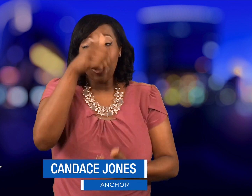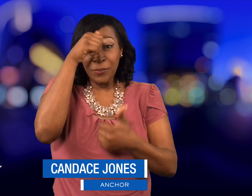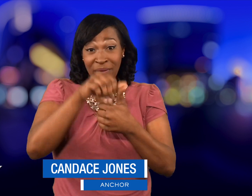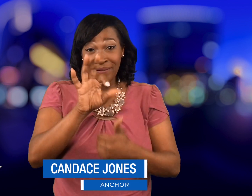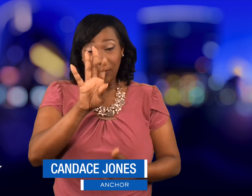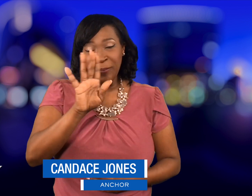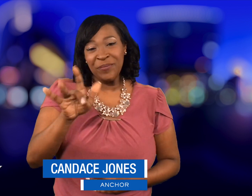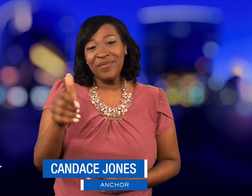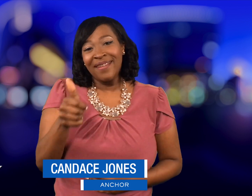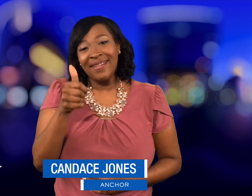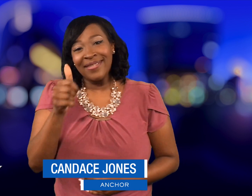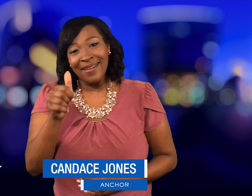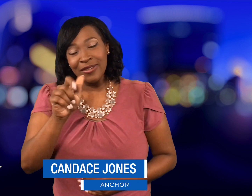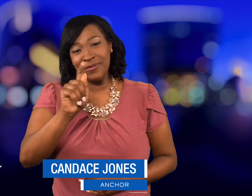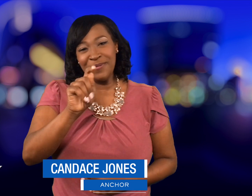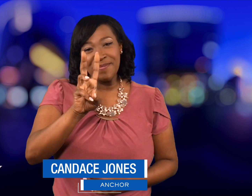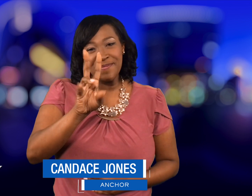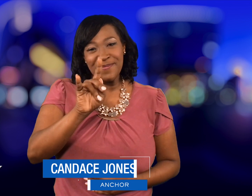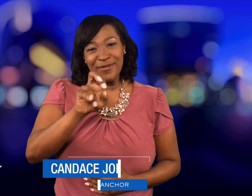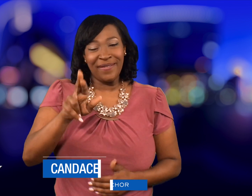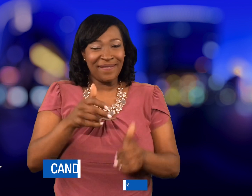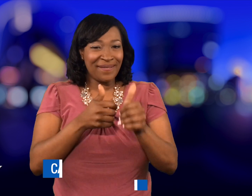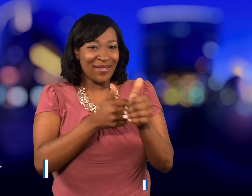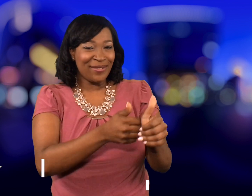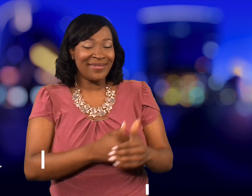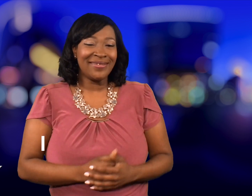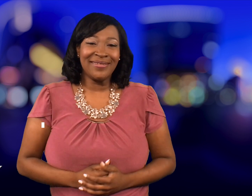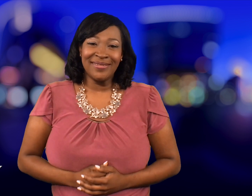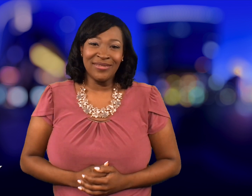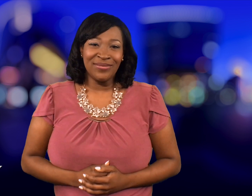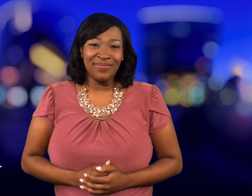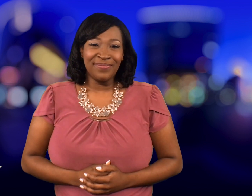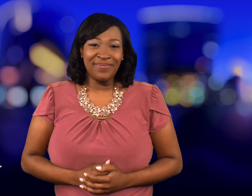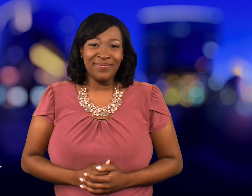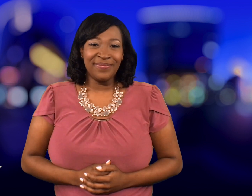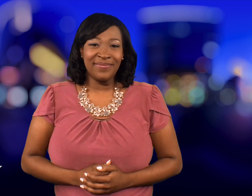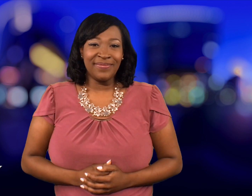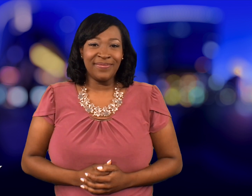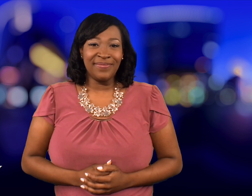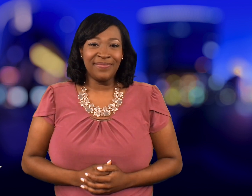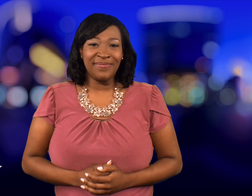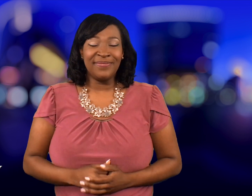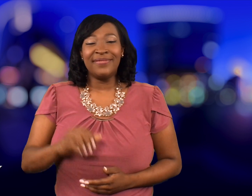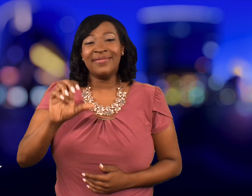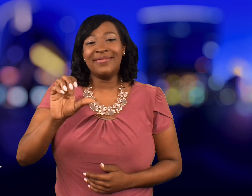Remember to like us on Facebook and follow us on Twitter.